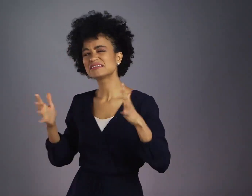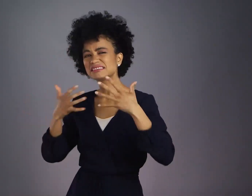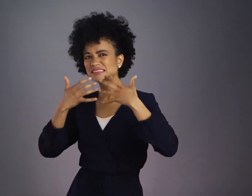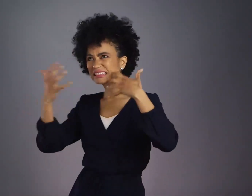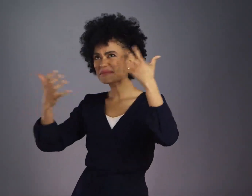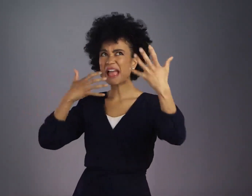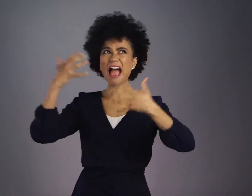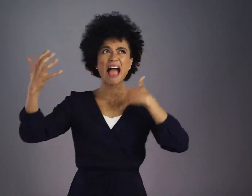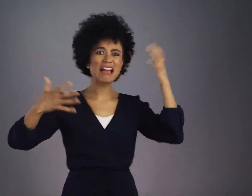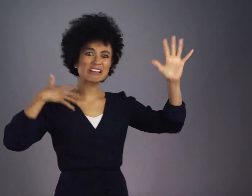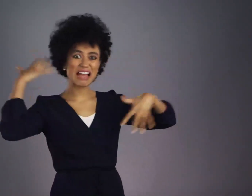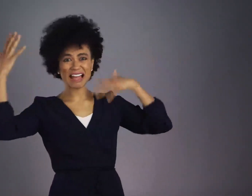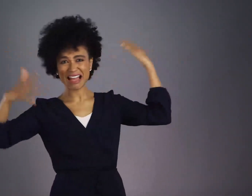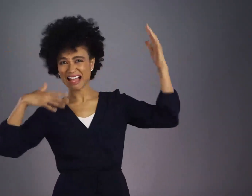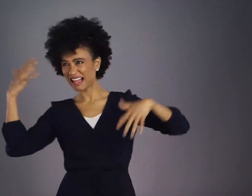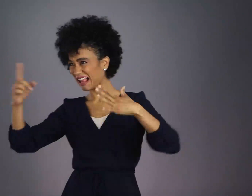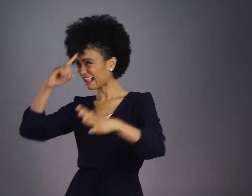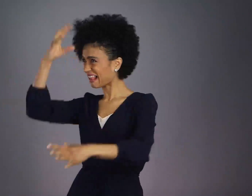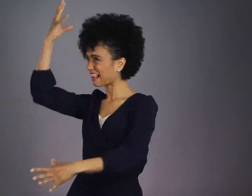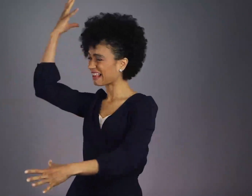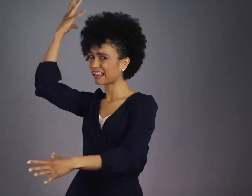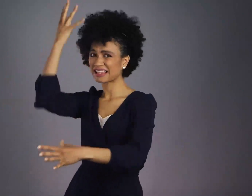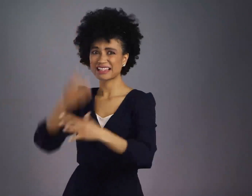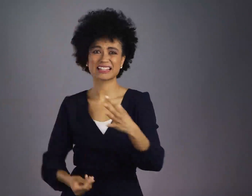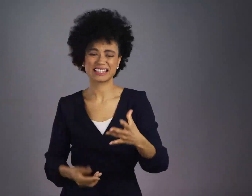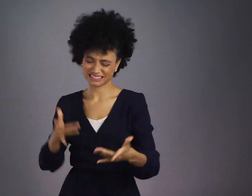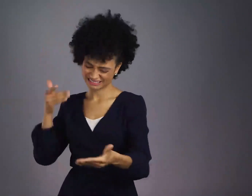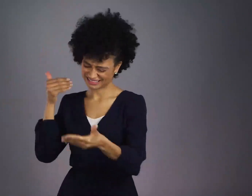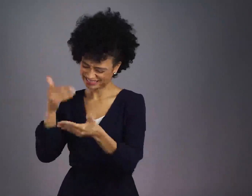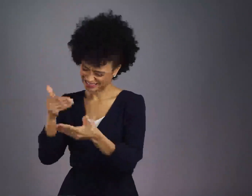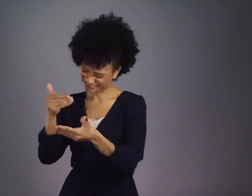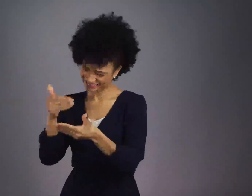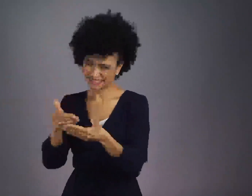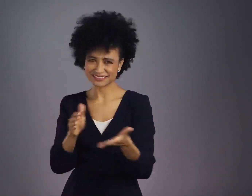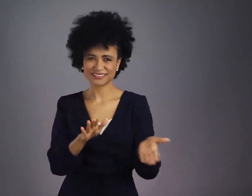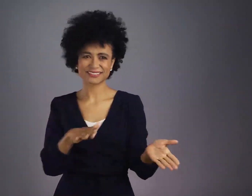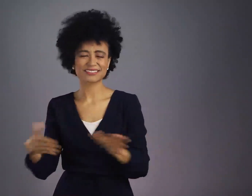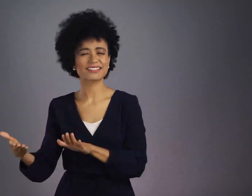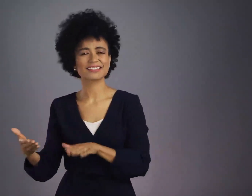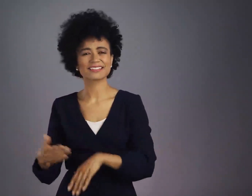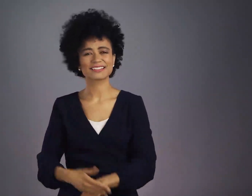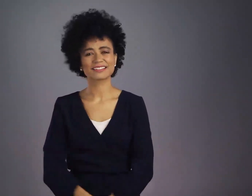Sometimes there were screaming delirium and insanity. Death was often near.